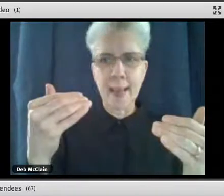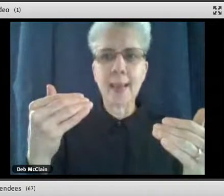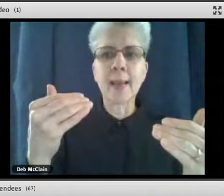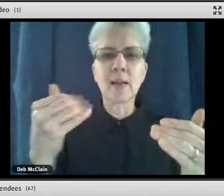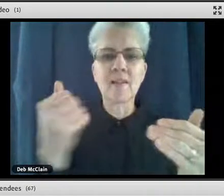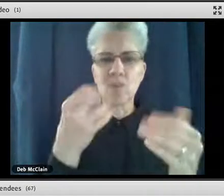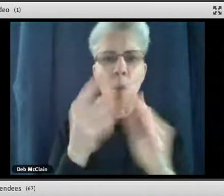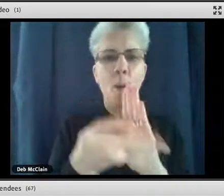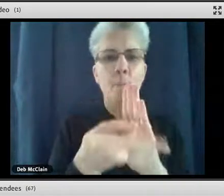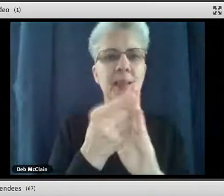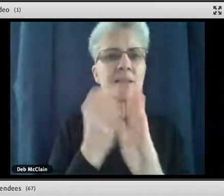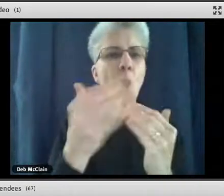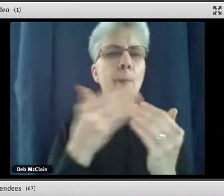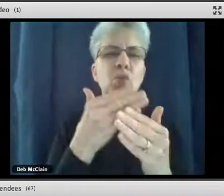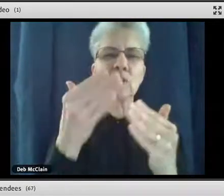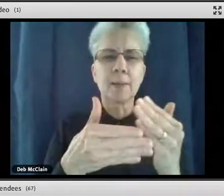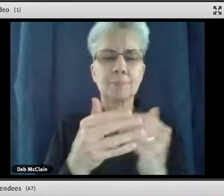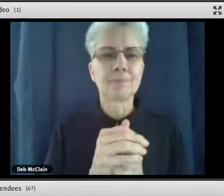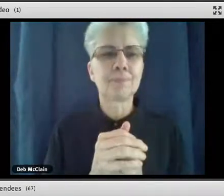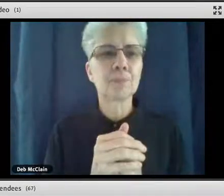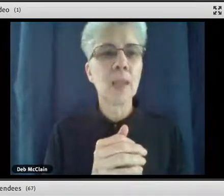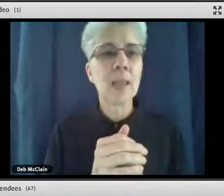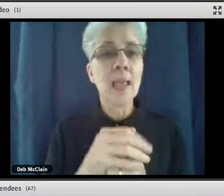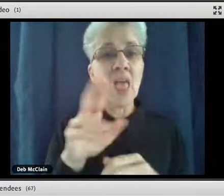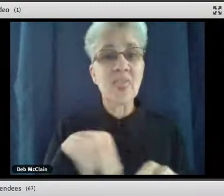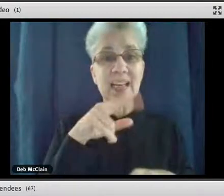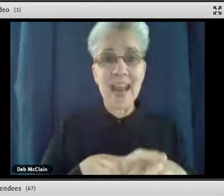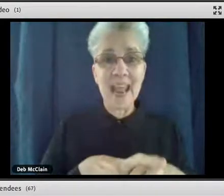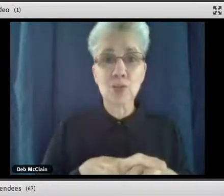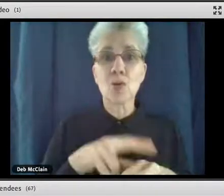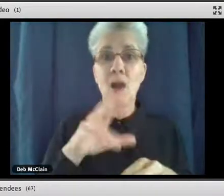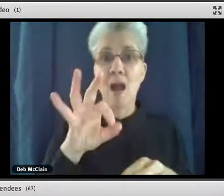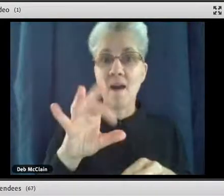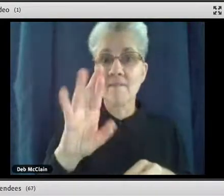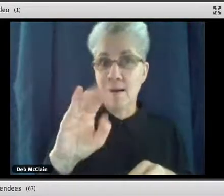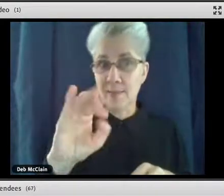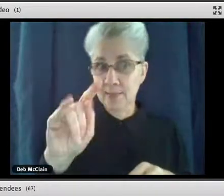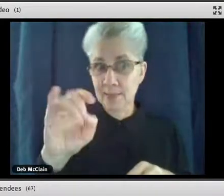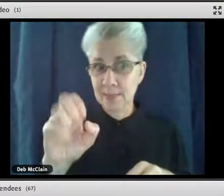Okay, good, good. Okay, so let's -- let's continue on. We just have a few more minutes here, but we're almost done.